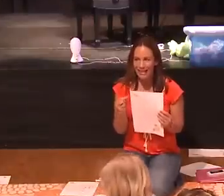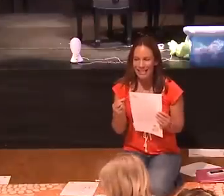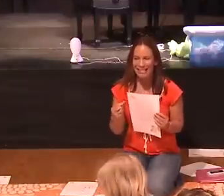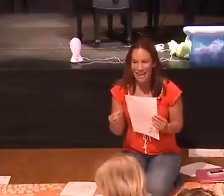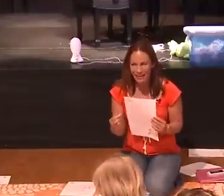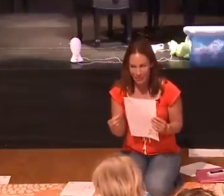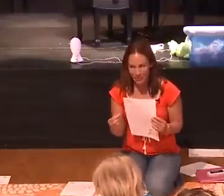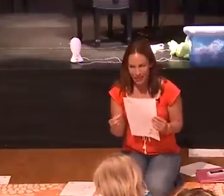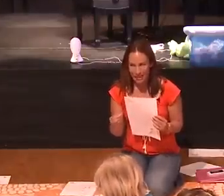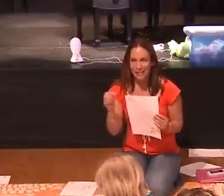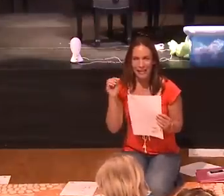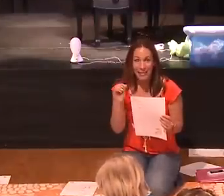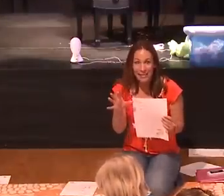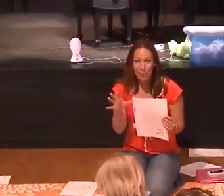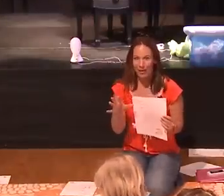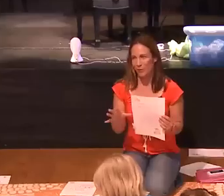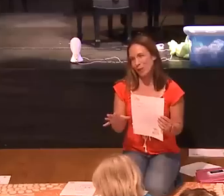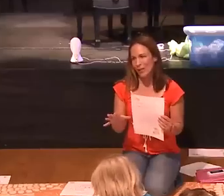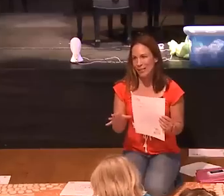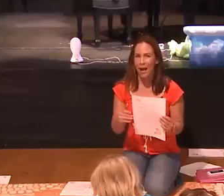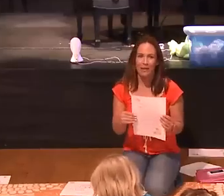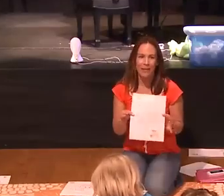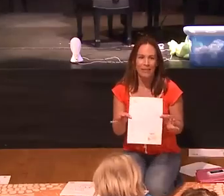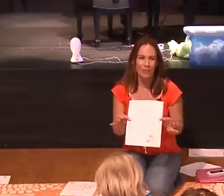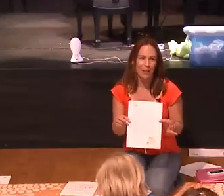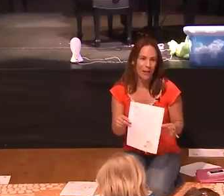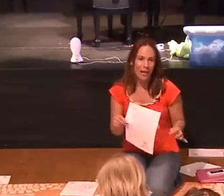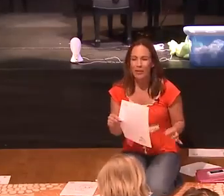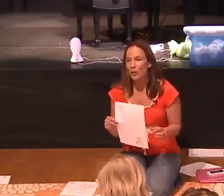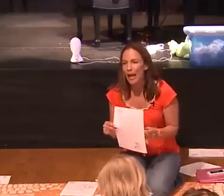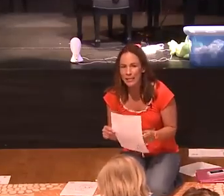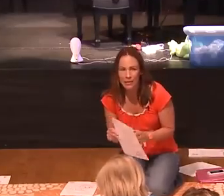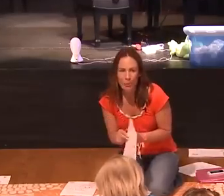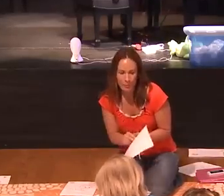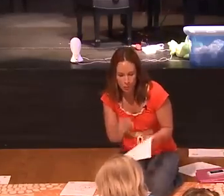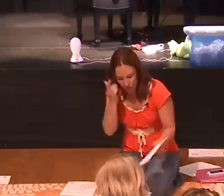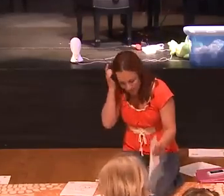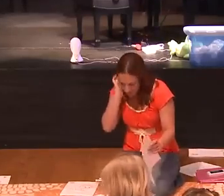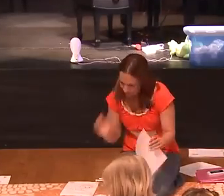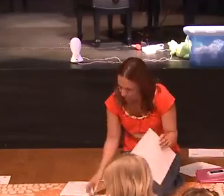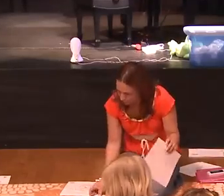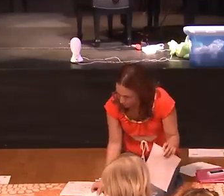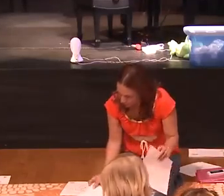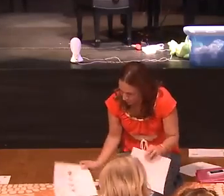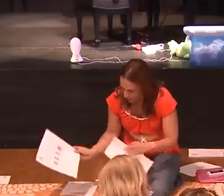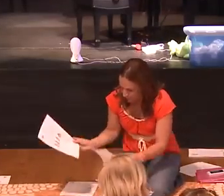I like to date them. Like to say this is when I first saw this sign and then it's something that you can add to their baby books.